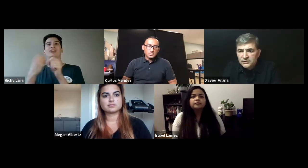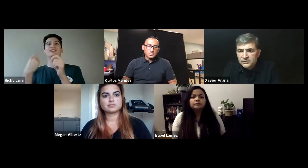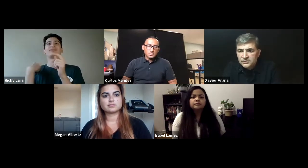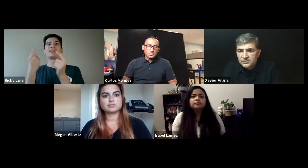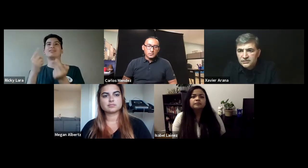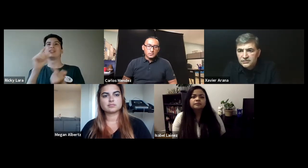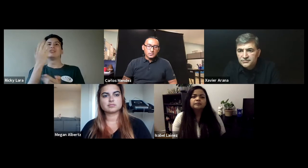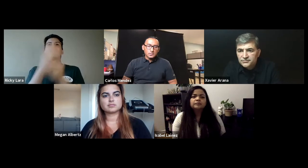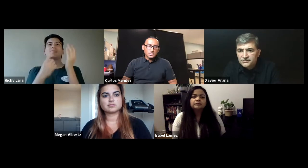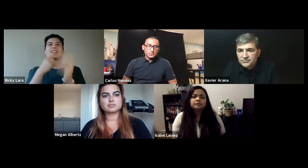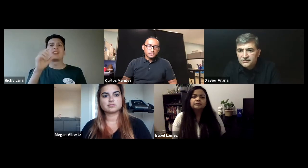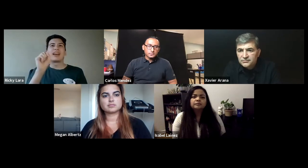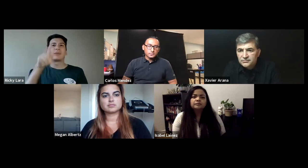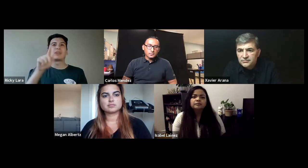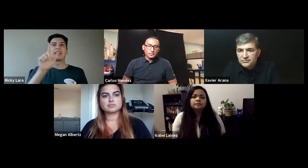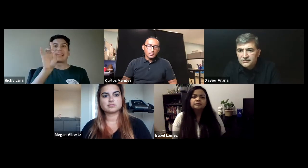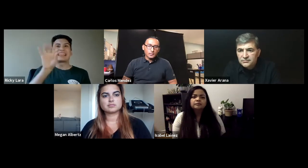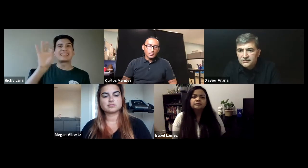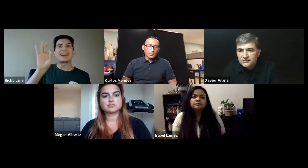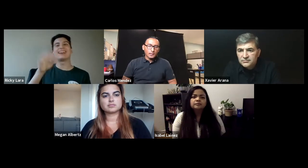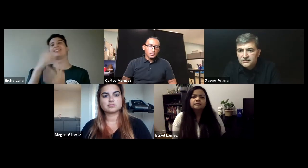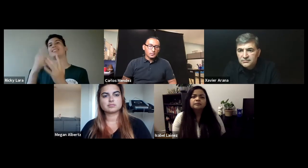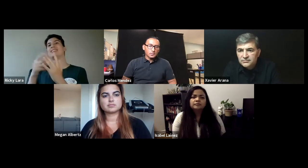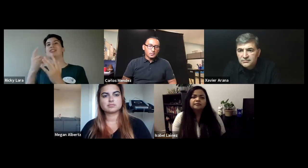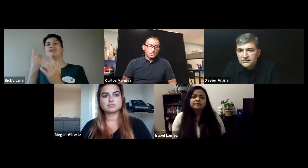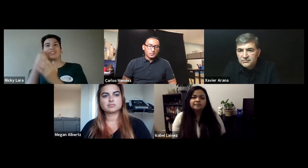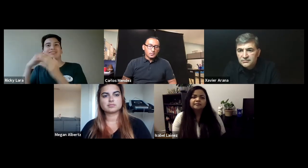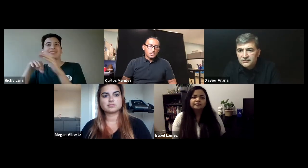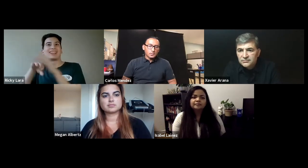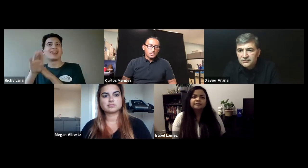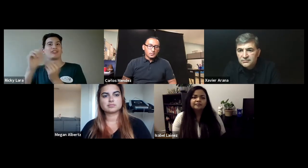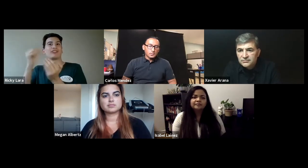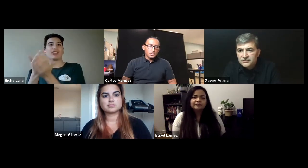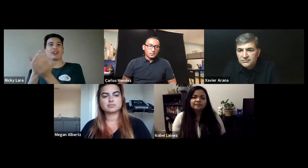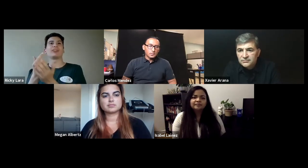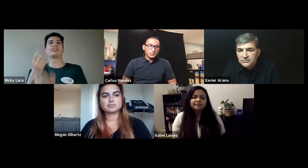I mean, you guys graduated whenever, however many years ago.